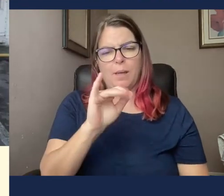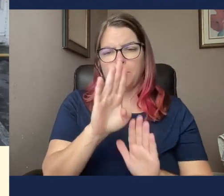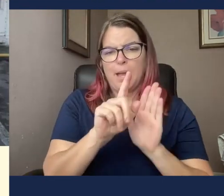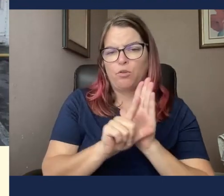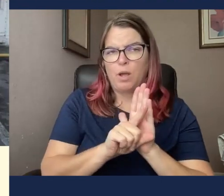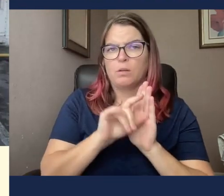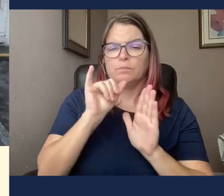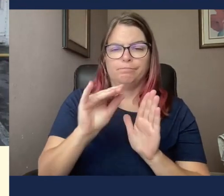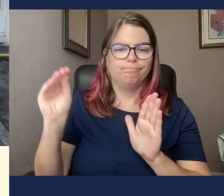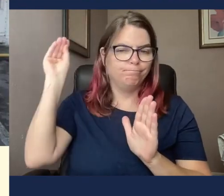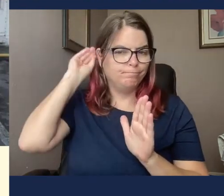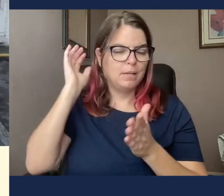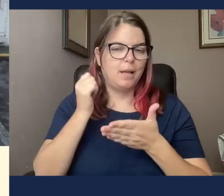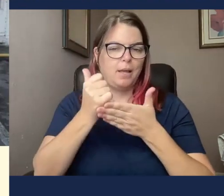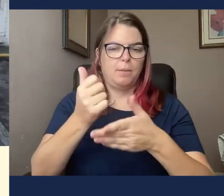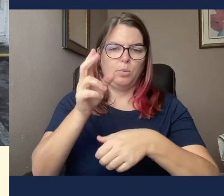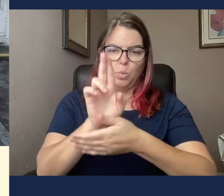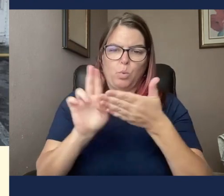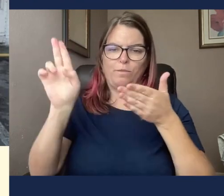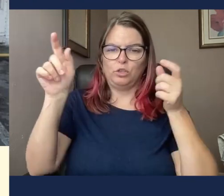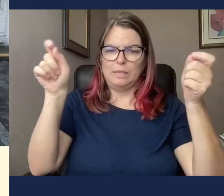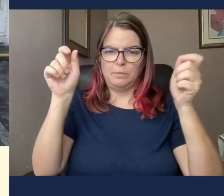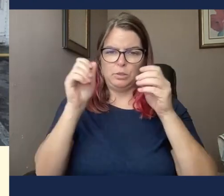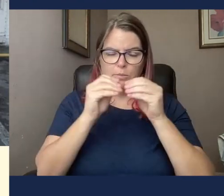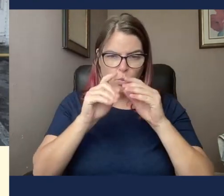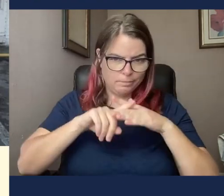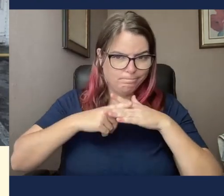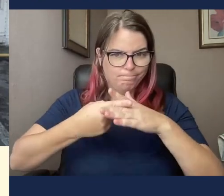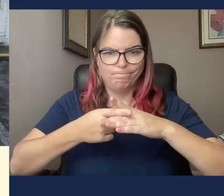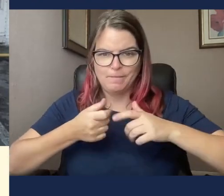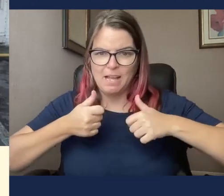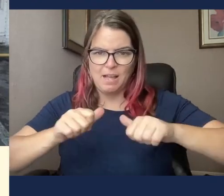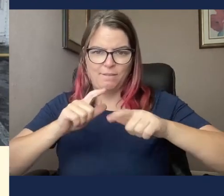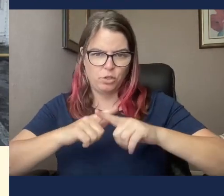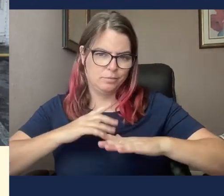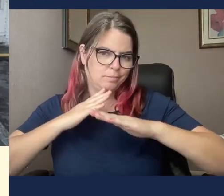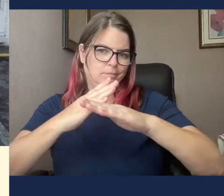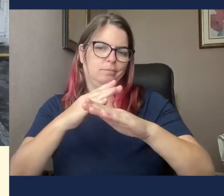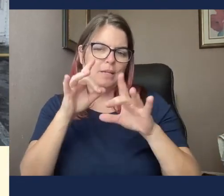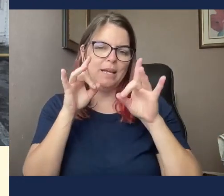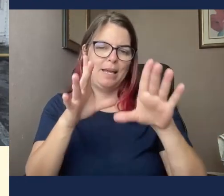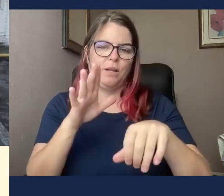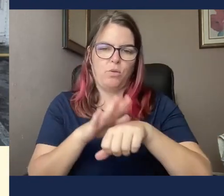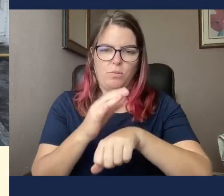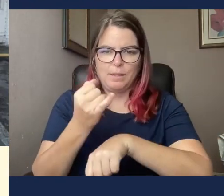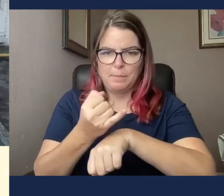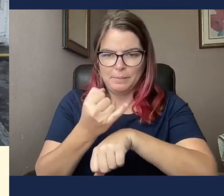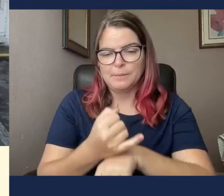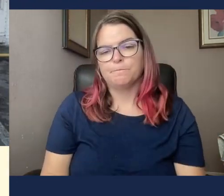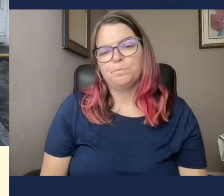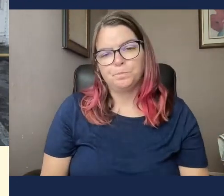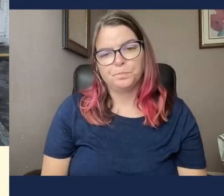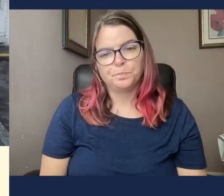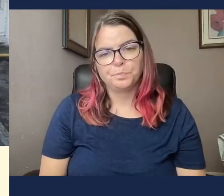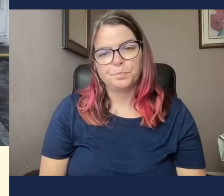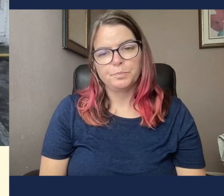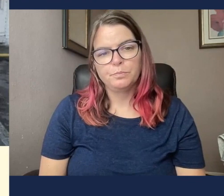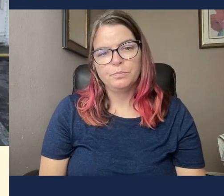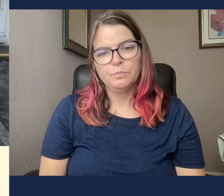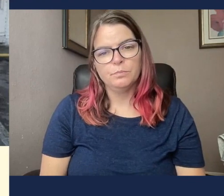important to challenge your assumptions by actually learning more about Muslims. We have a lot of online resources in our